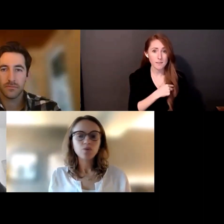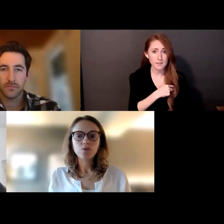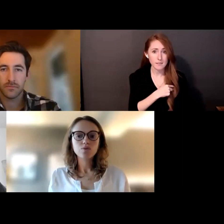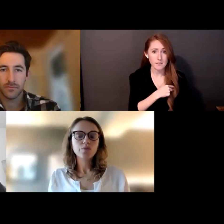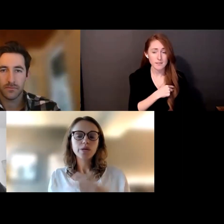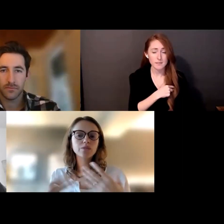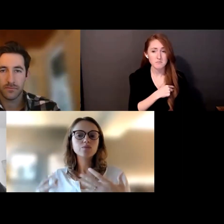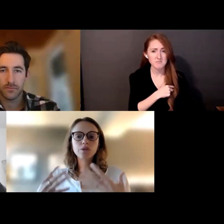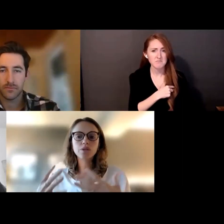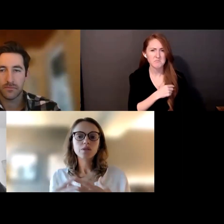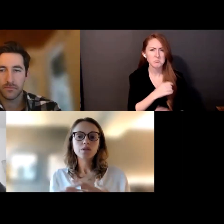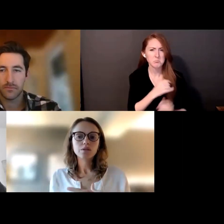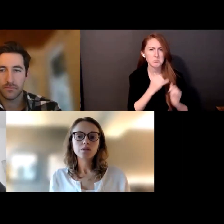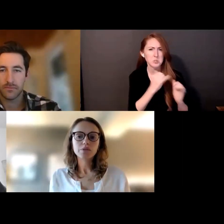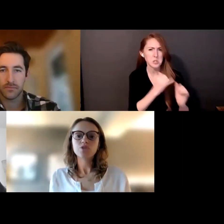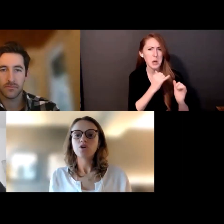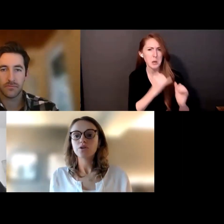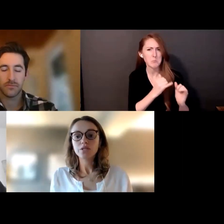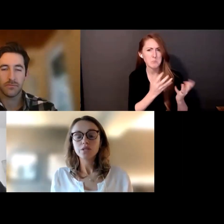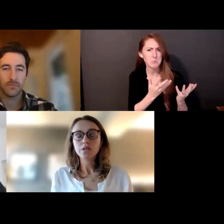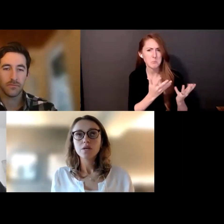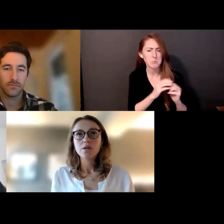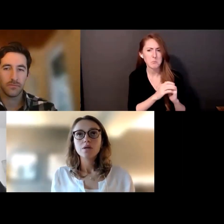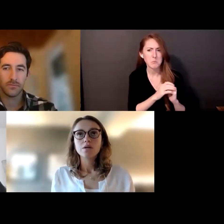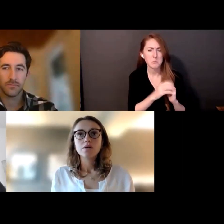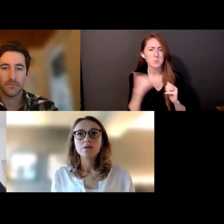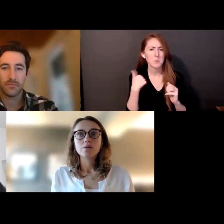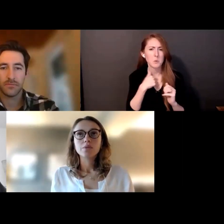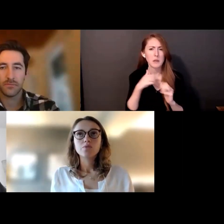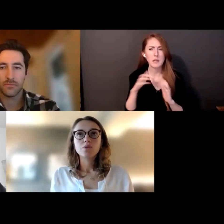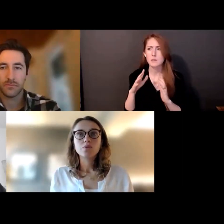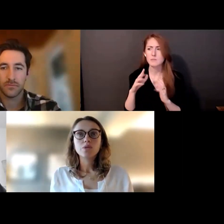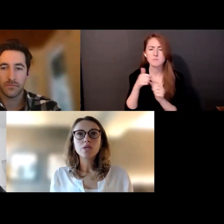We also went with the majority, but we really